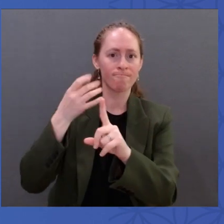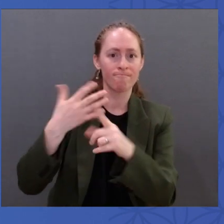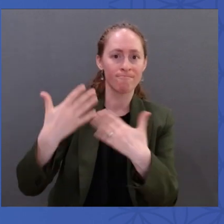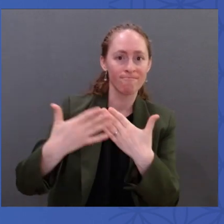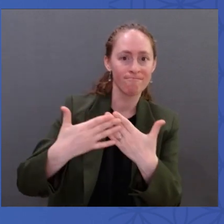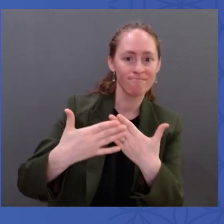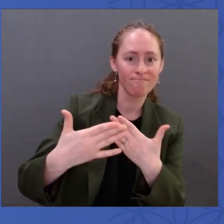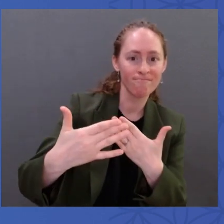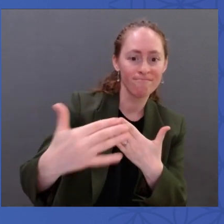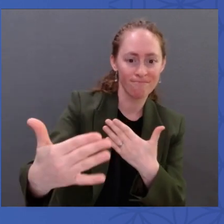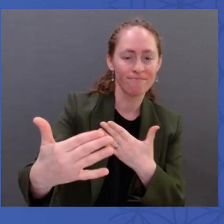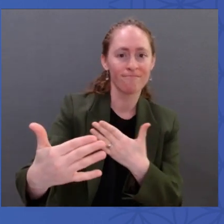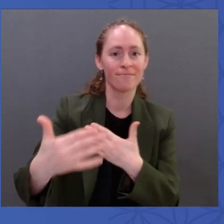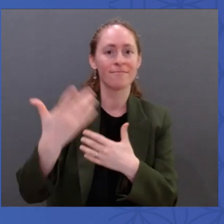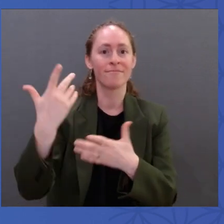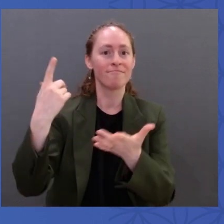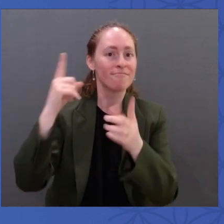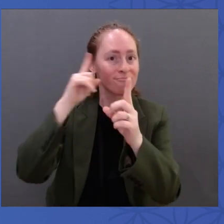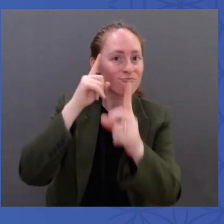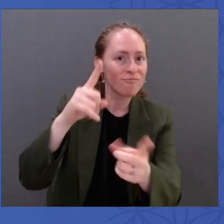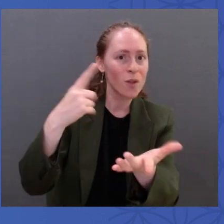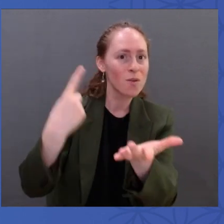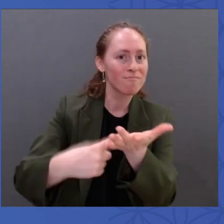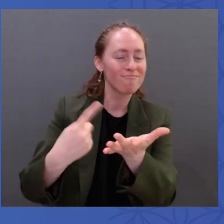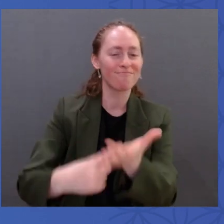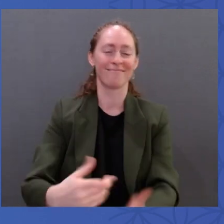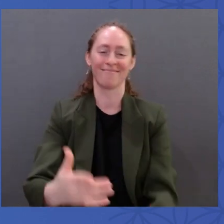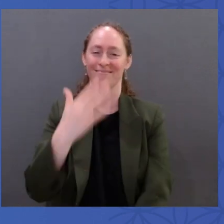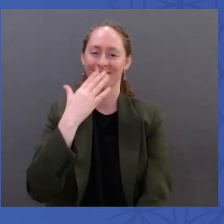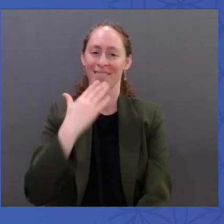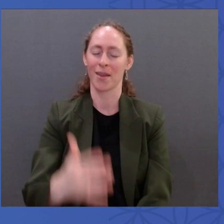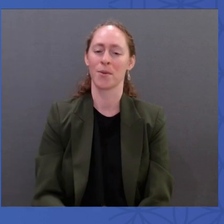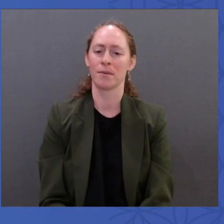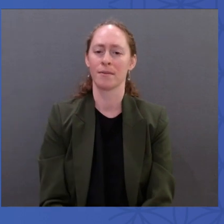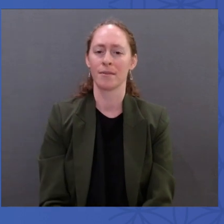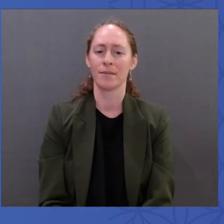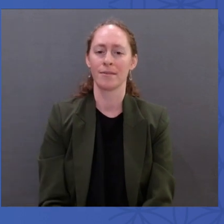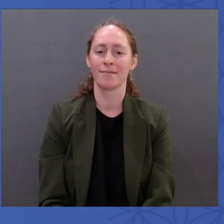We turn now to the Philippines and the secretary of the Department of Trade and Industry, Secretary Lopez.